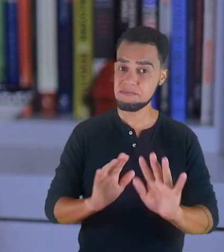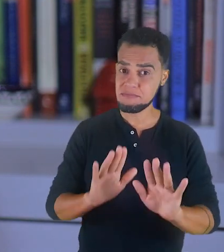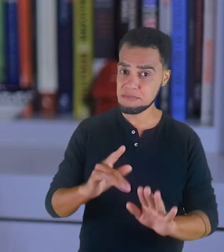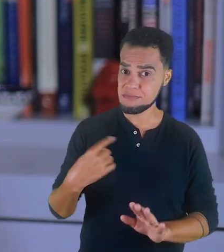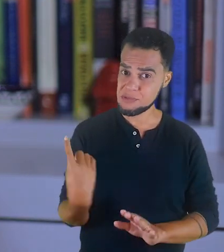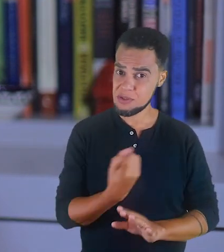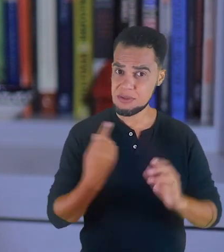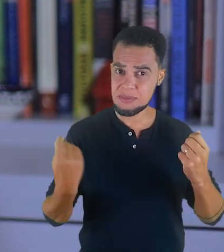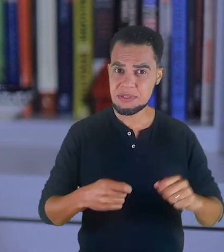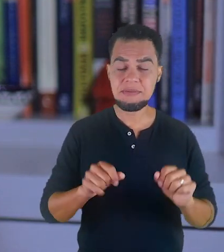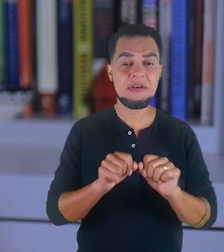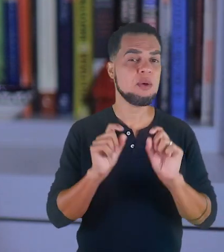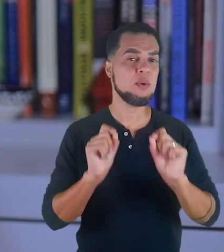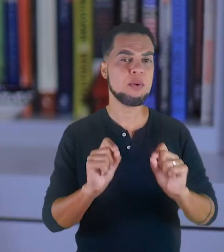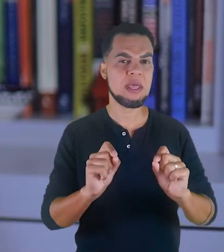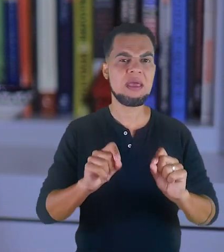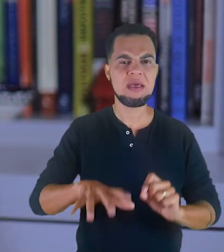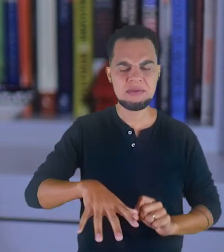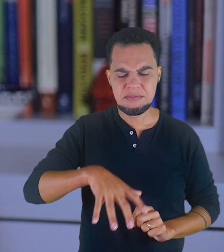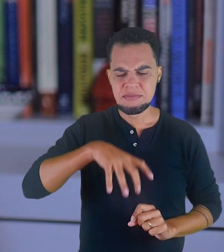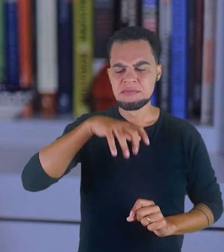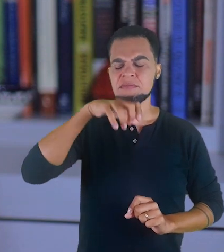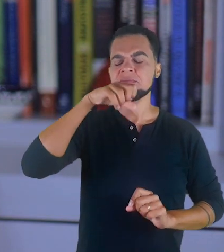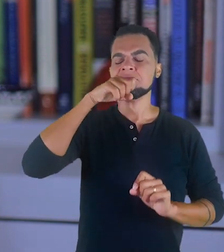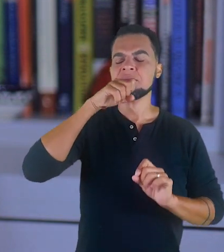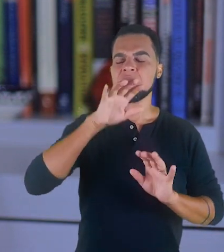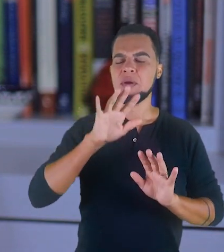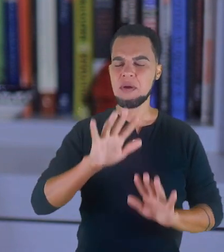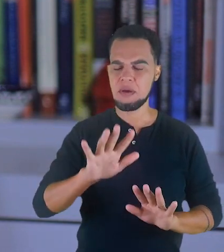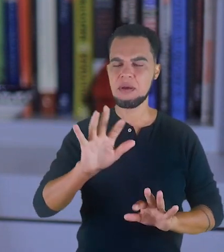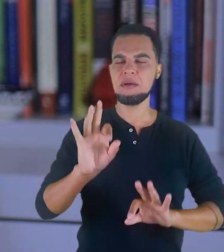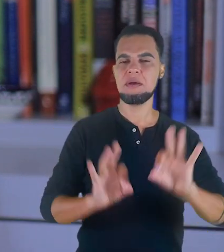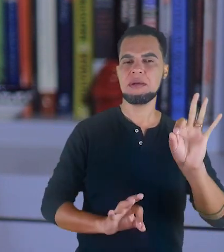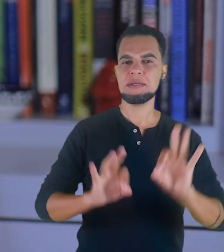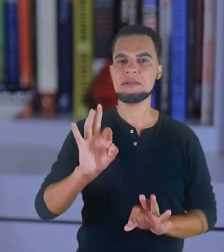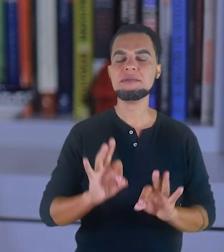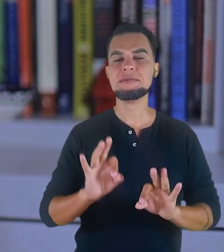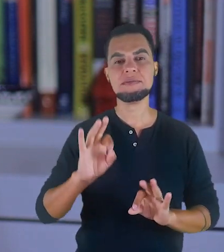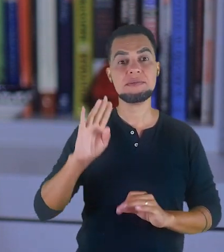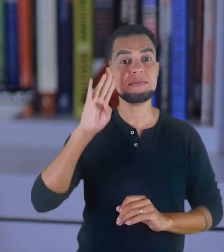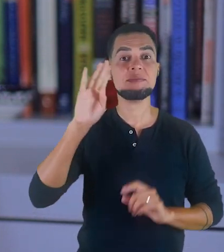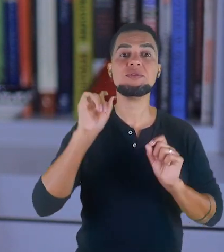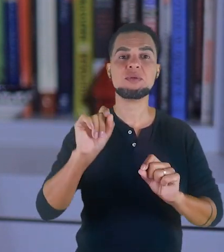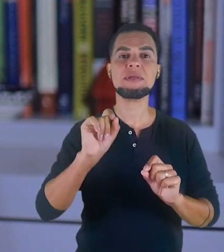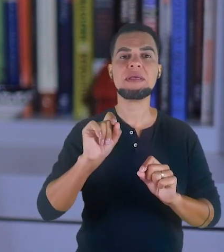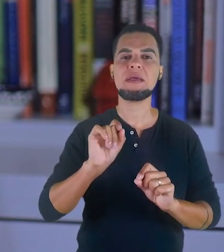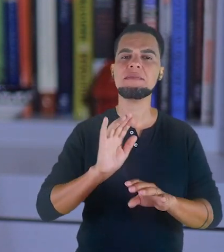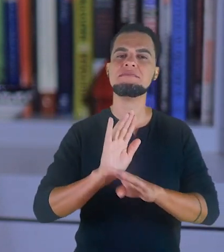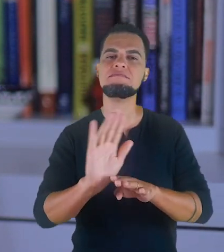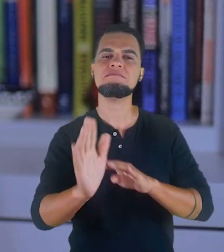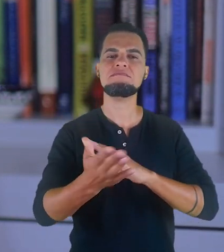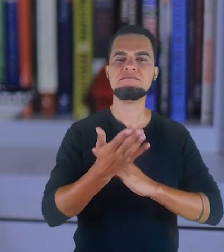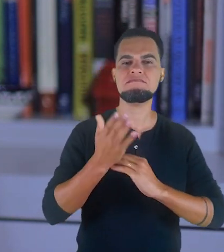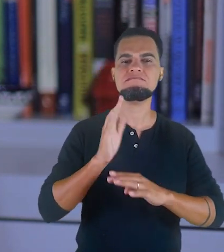We really need to breathe, reorganize and, above all, count on each other.